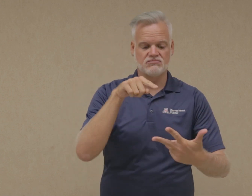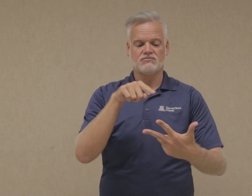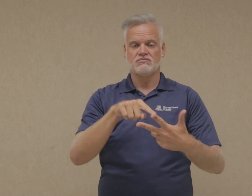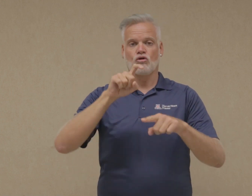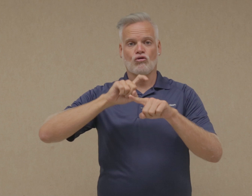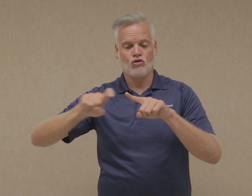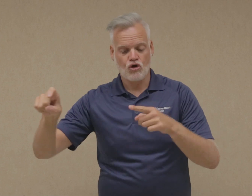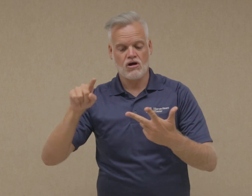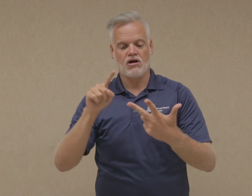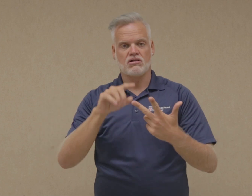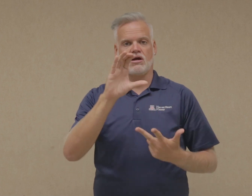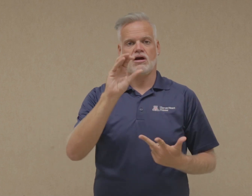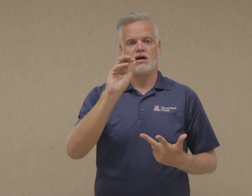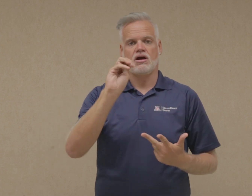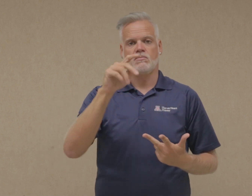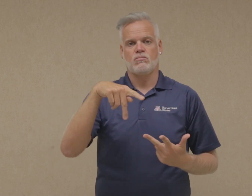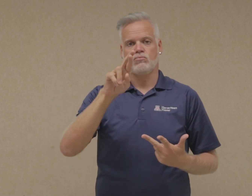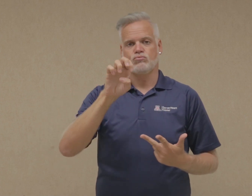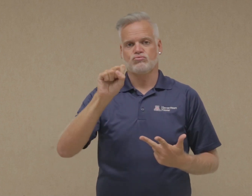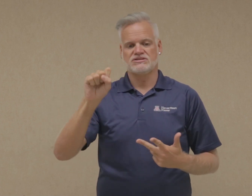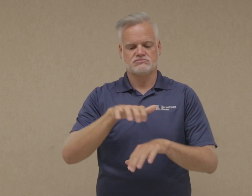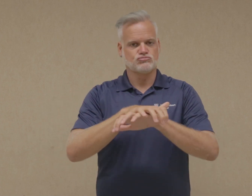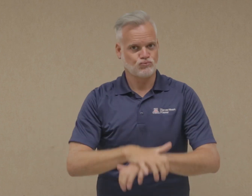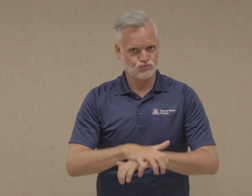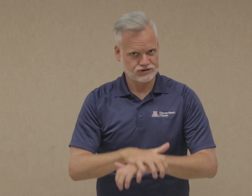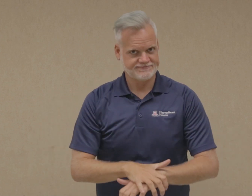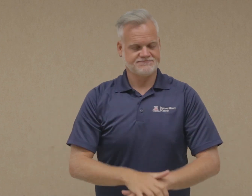check, call, and compress.